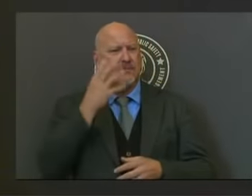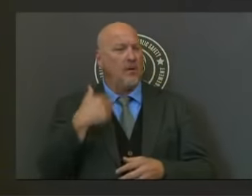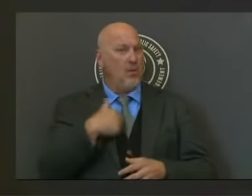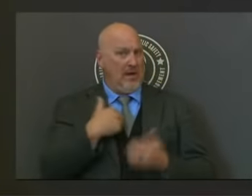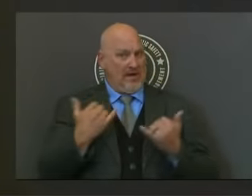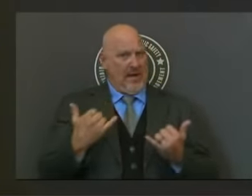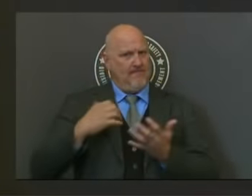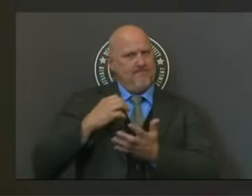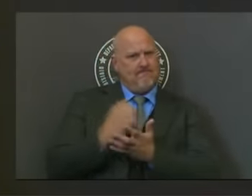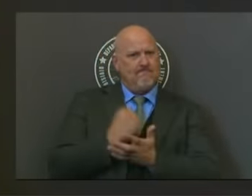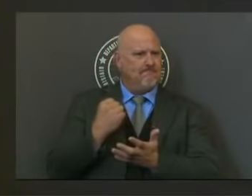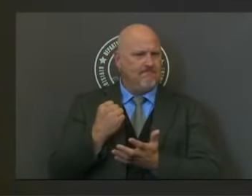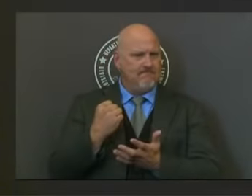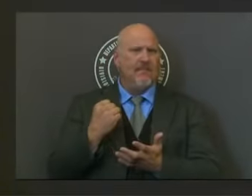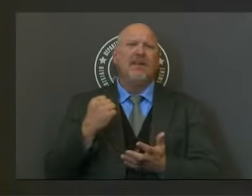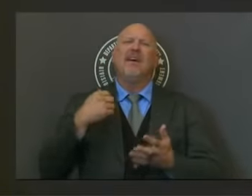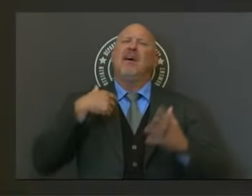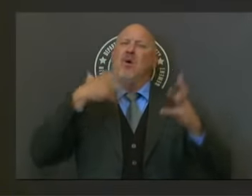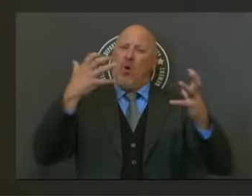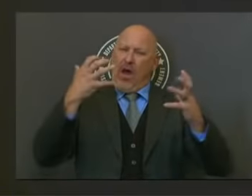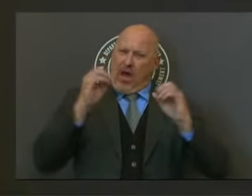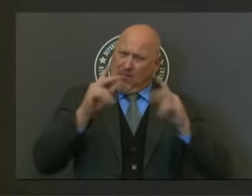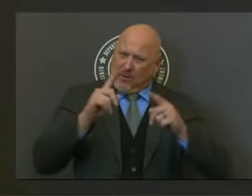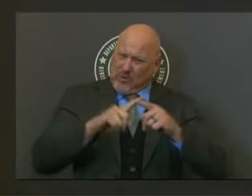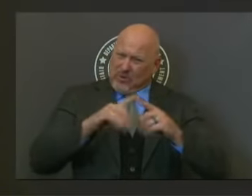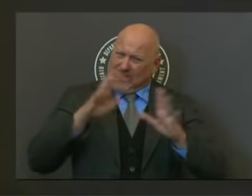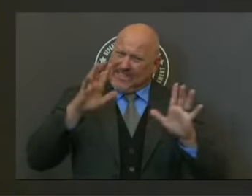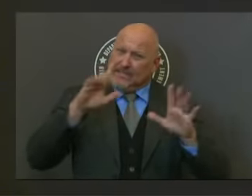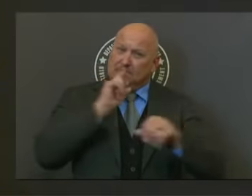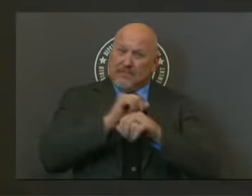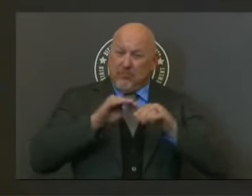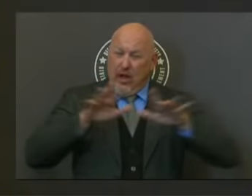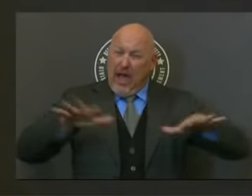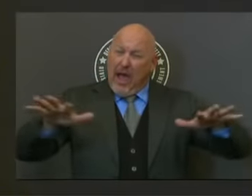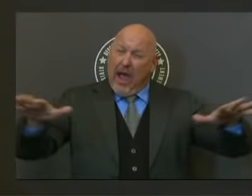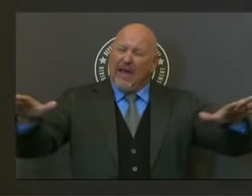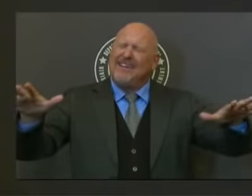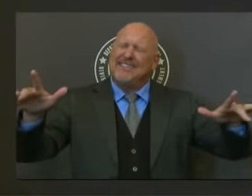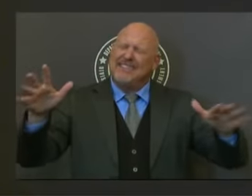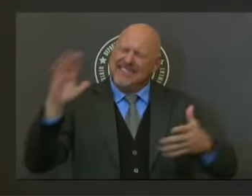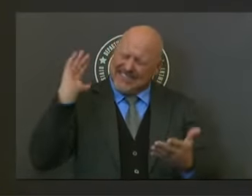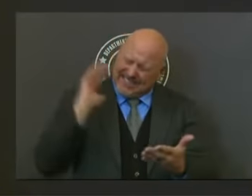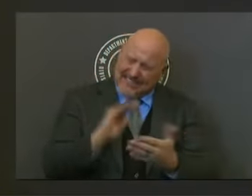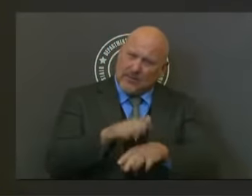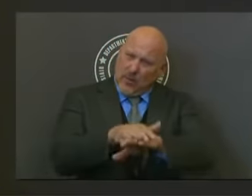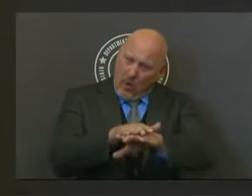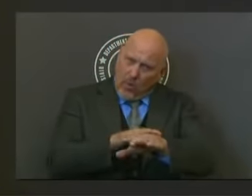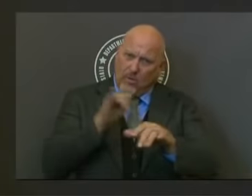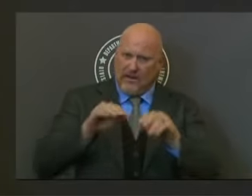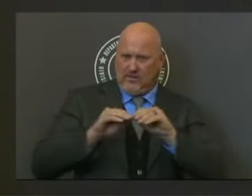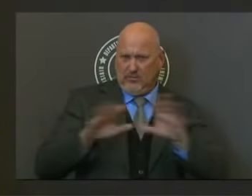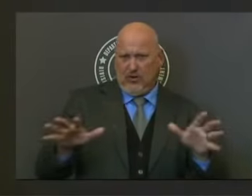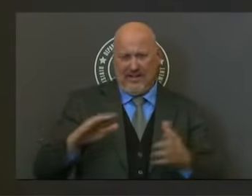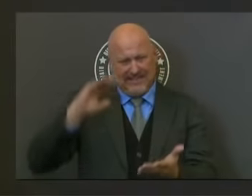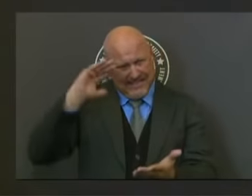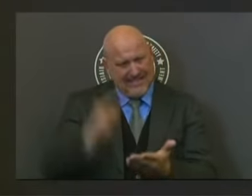spread I've kind of like in the in the two